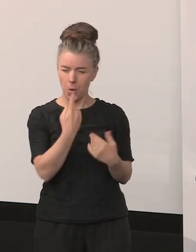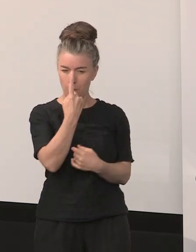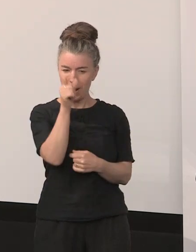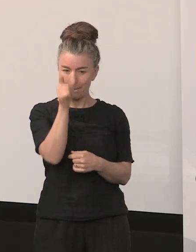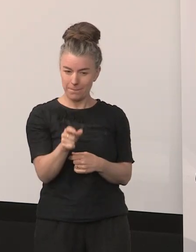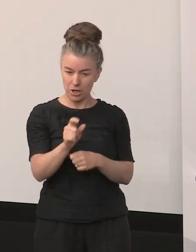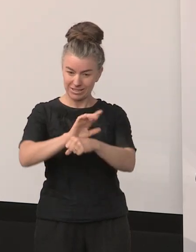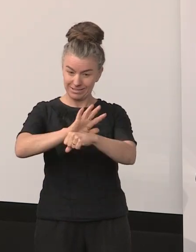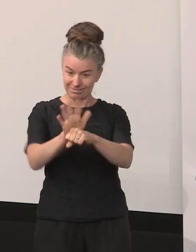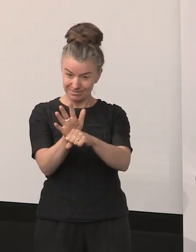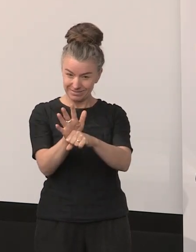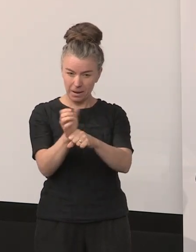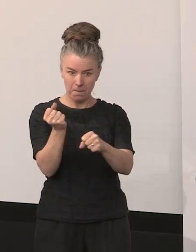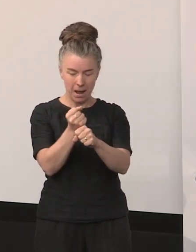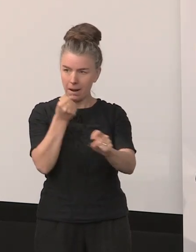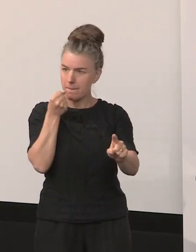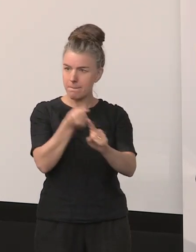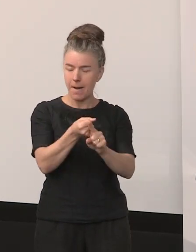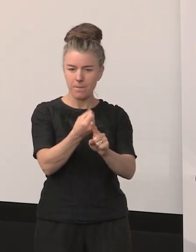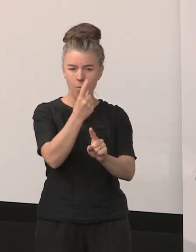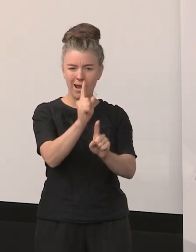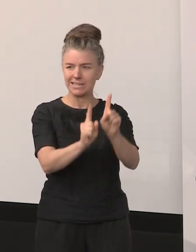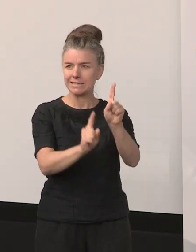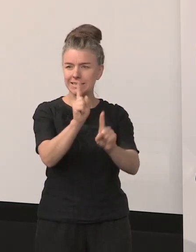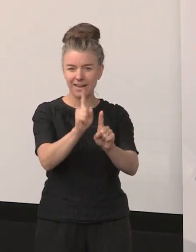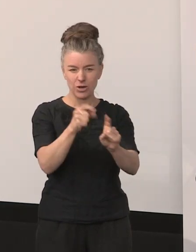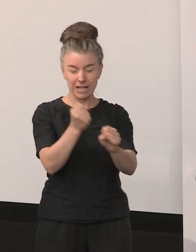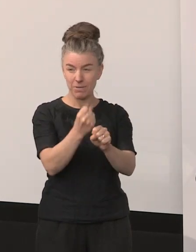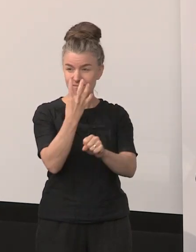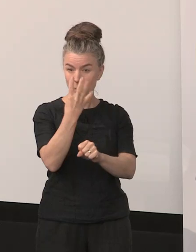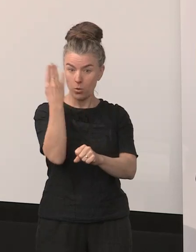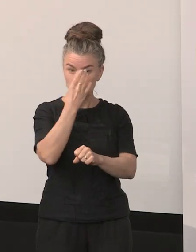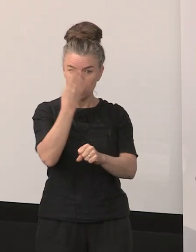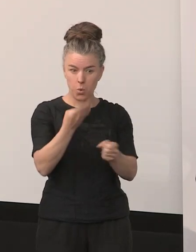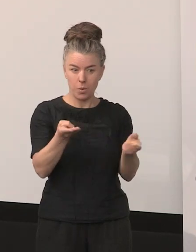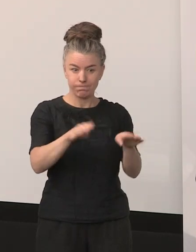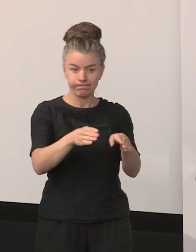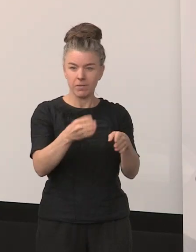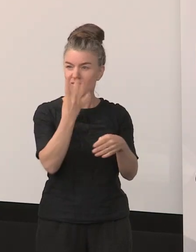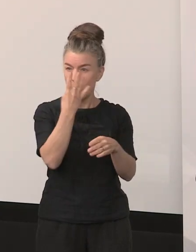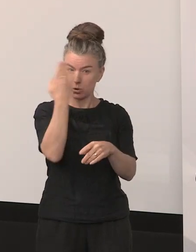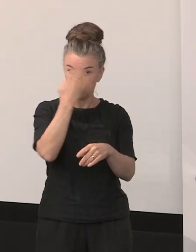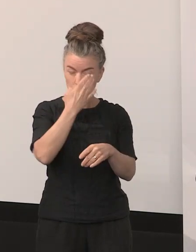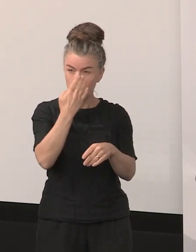the Rotorua situation, does that just highlight how one person can bring a city not to